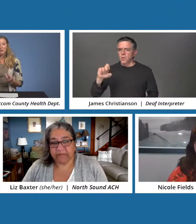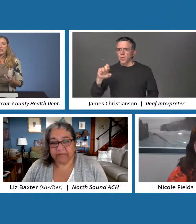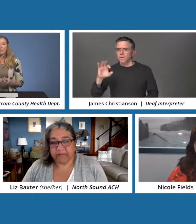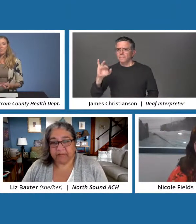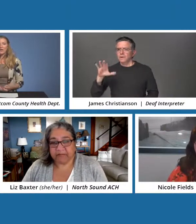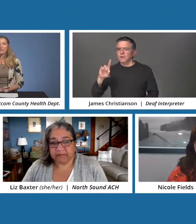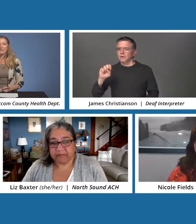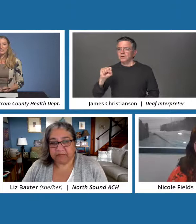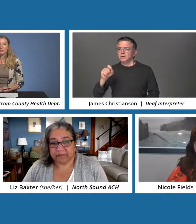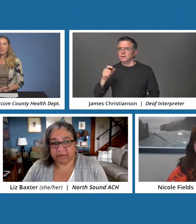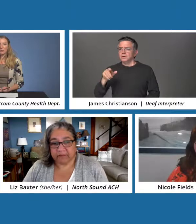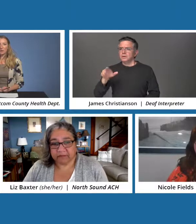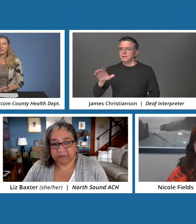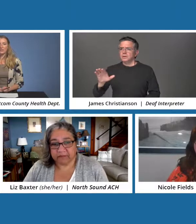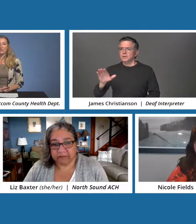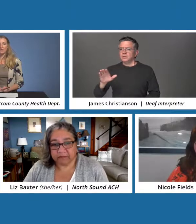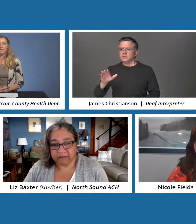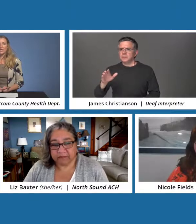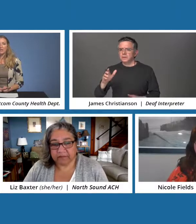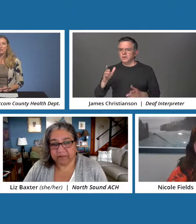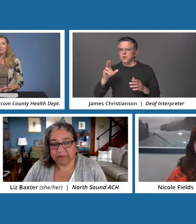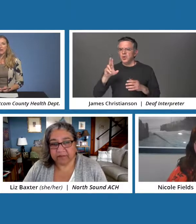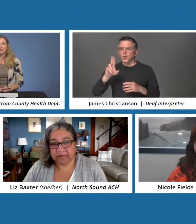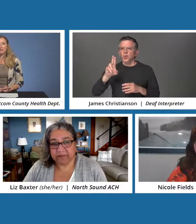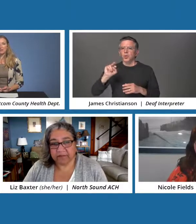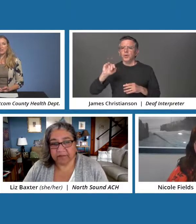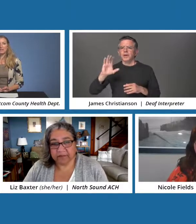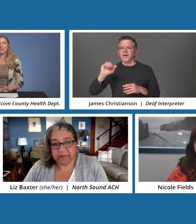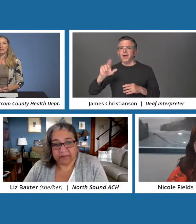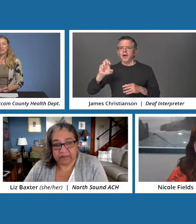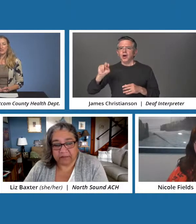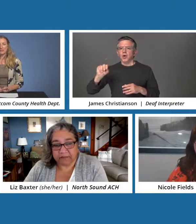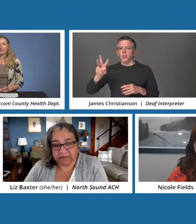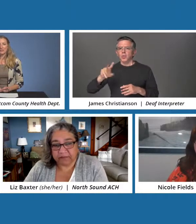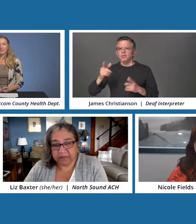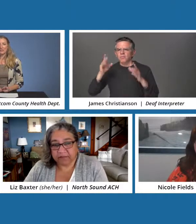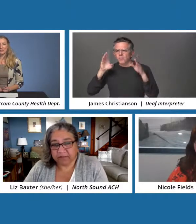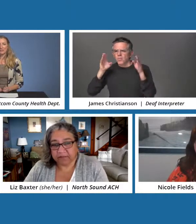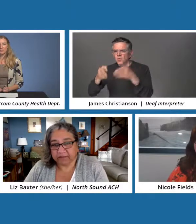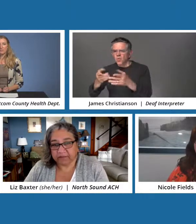and why is that so important to you and your mission as an organization?